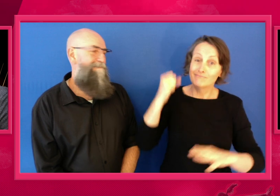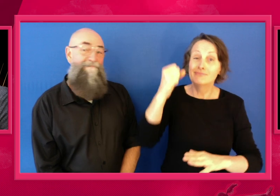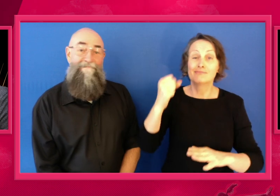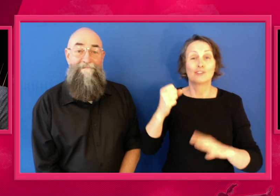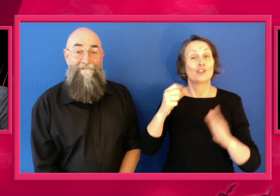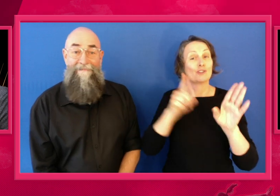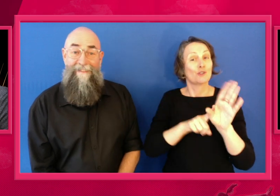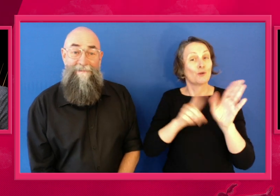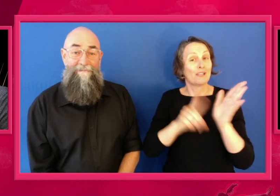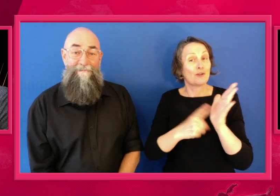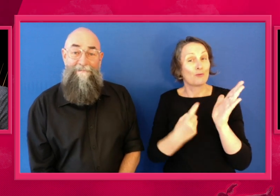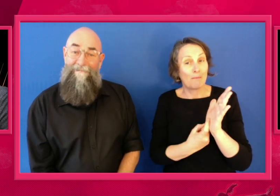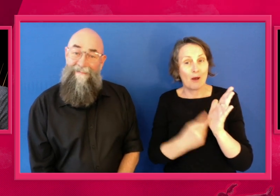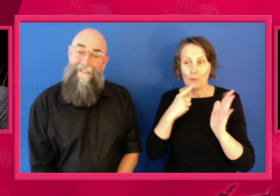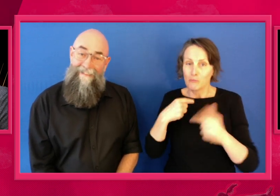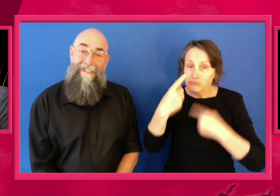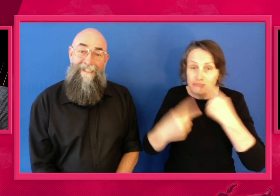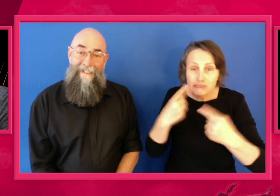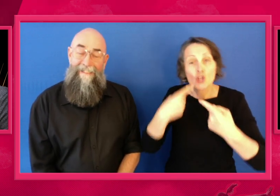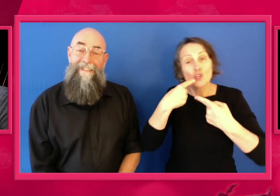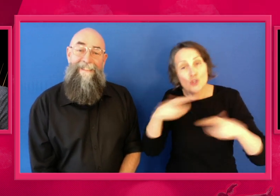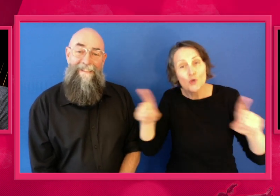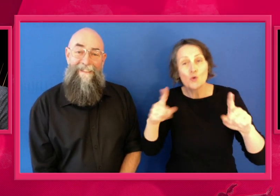of the news, the wrap-ups, the previews each and every day of the Paralympics. And it means